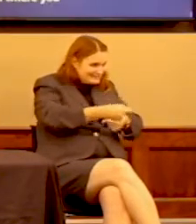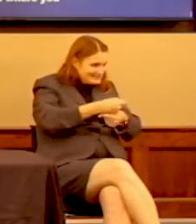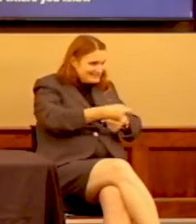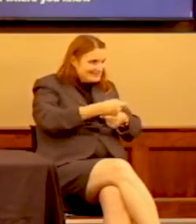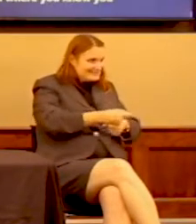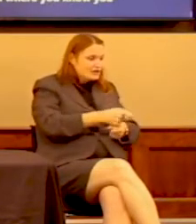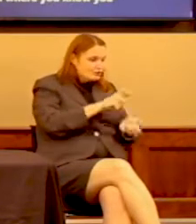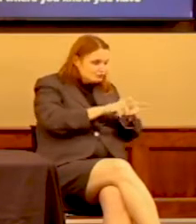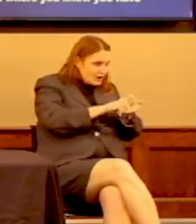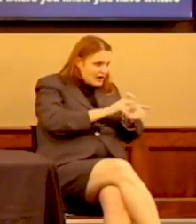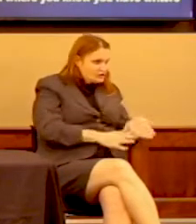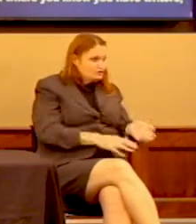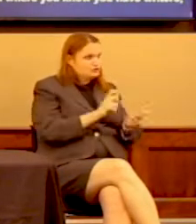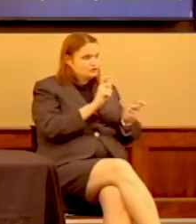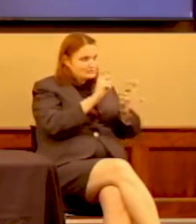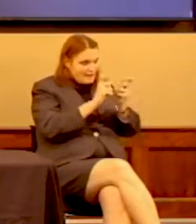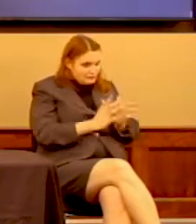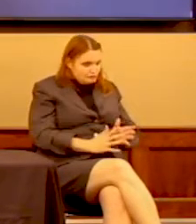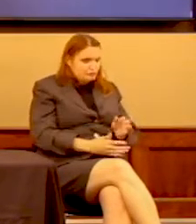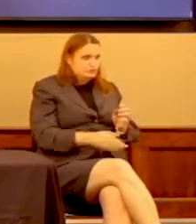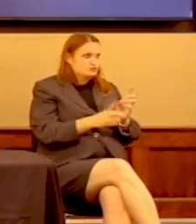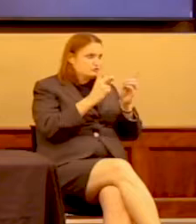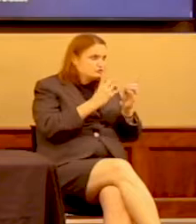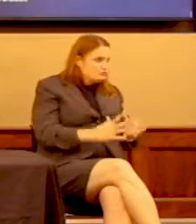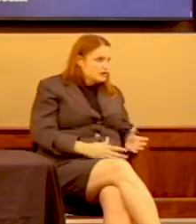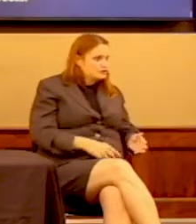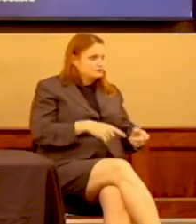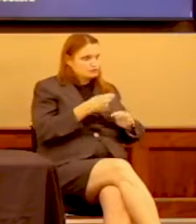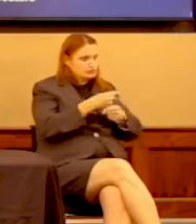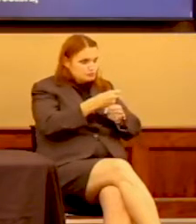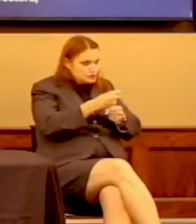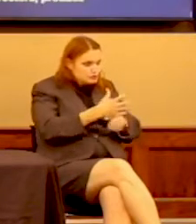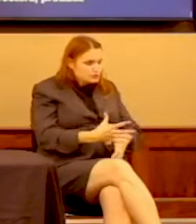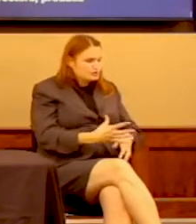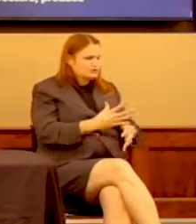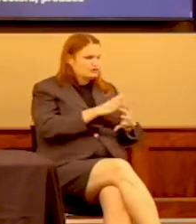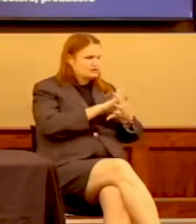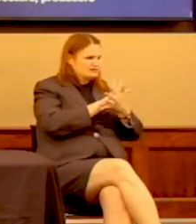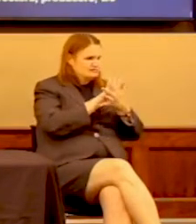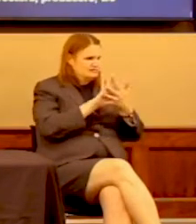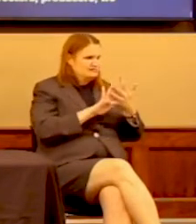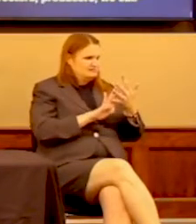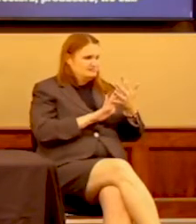directors producers we still have a long